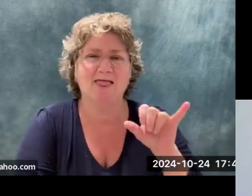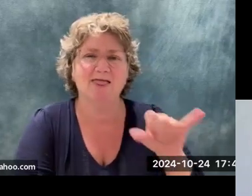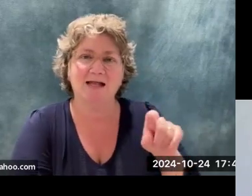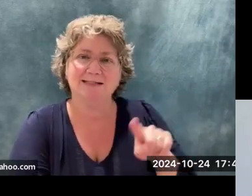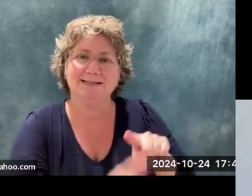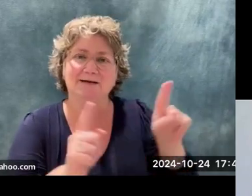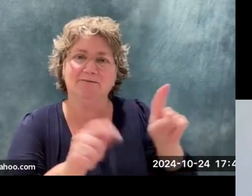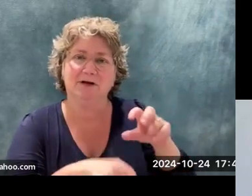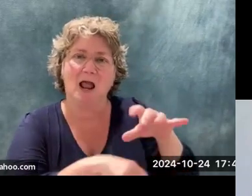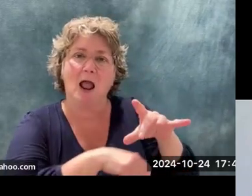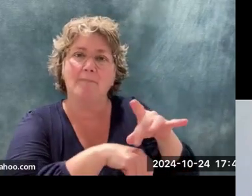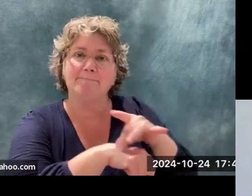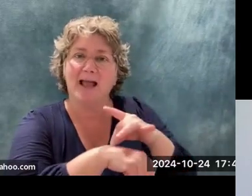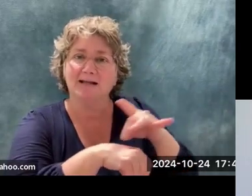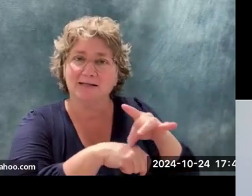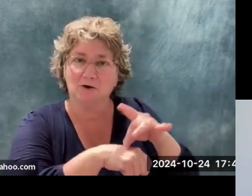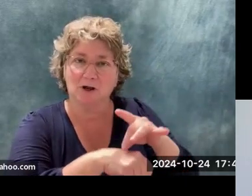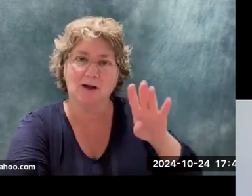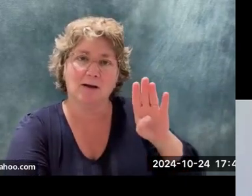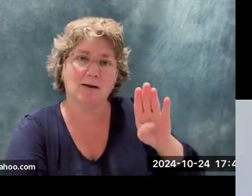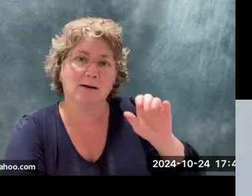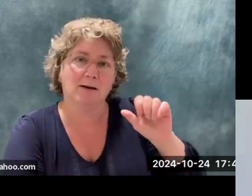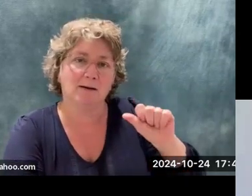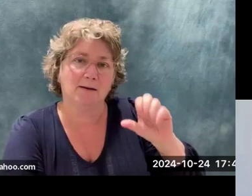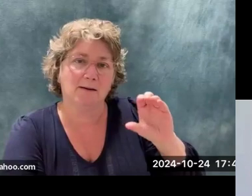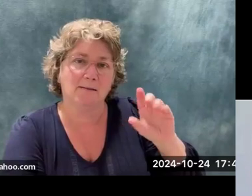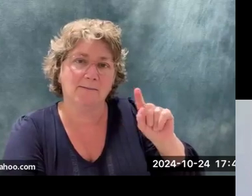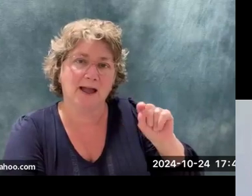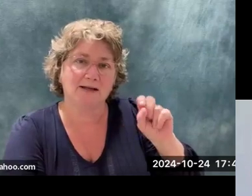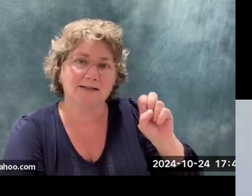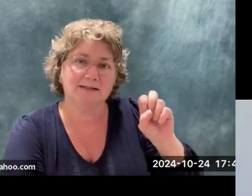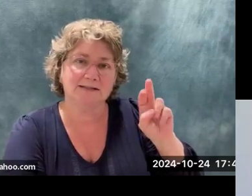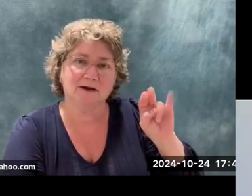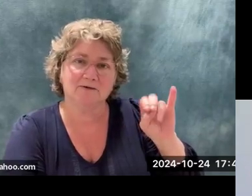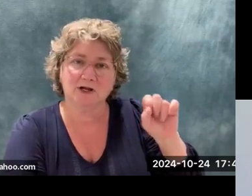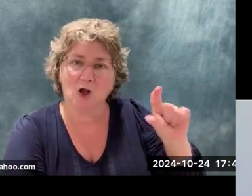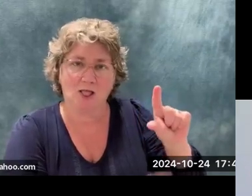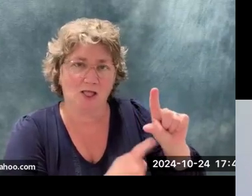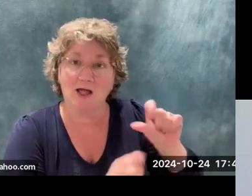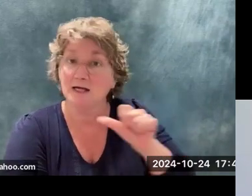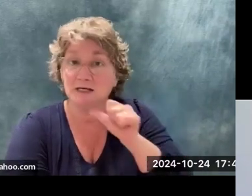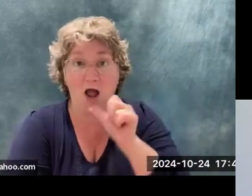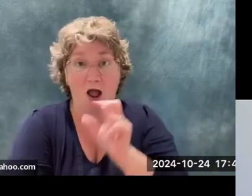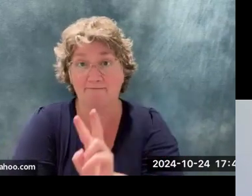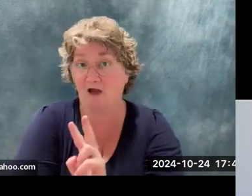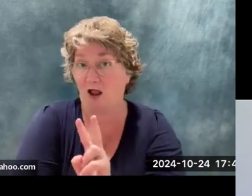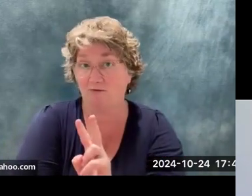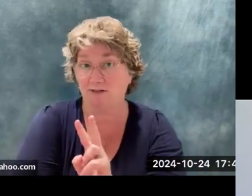not a virus like influenza or COVID-19, so that makes it a little easier to treat,